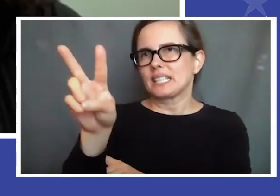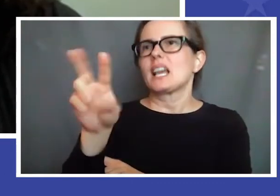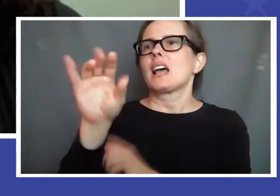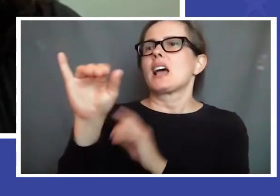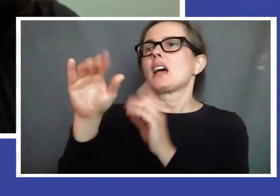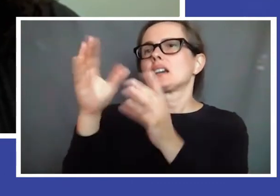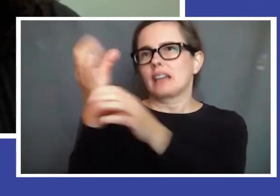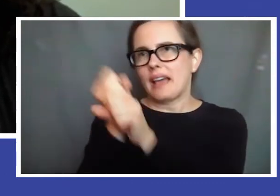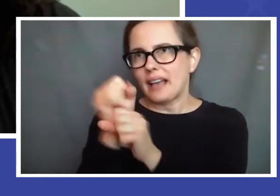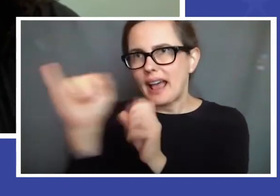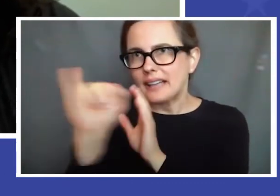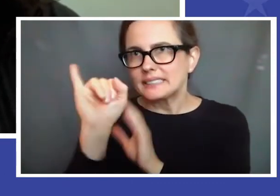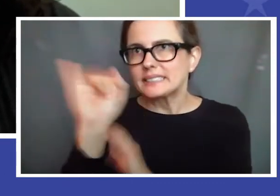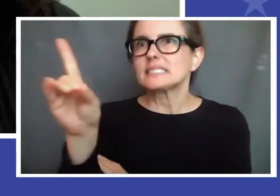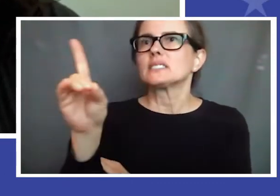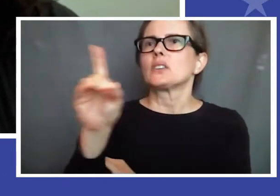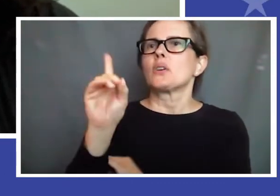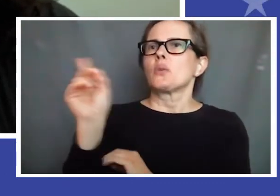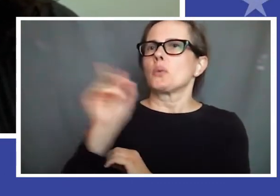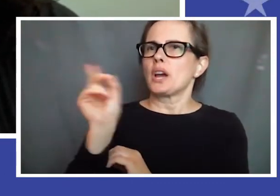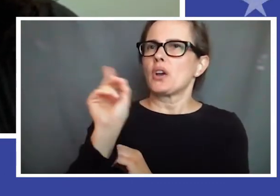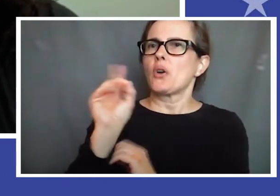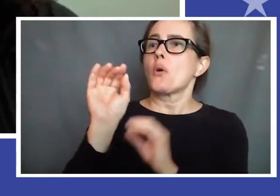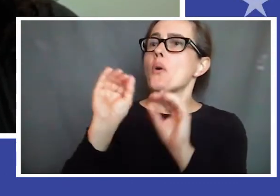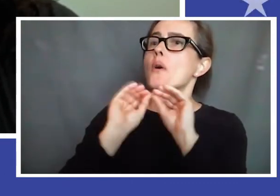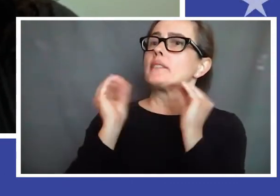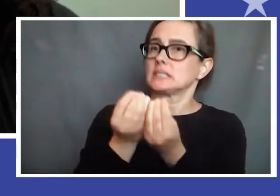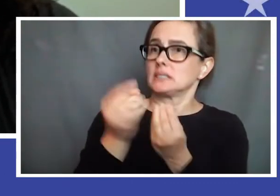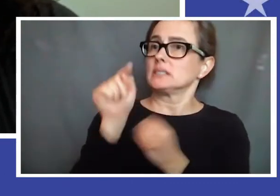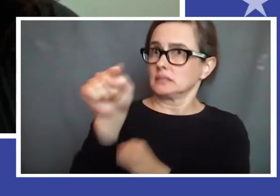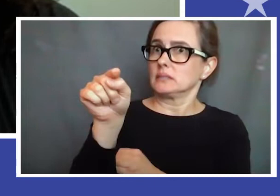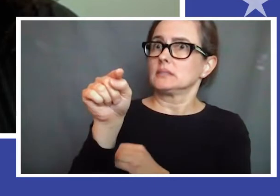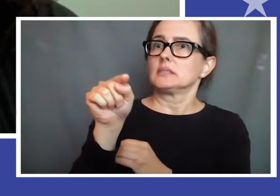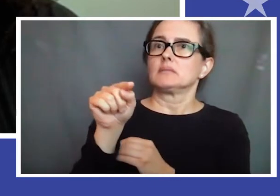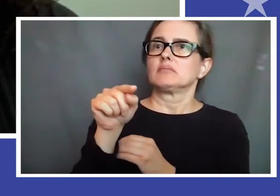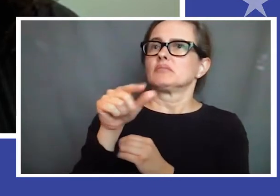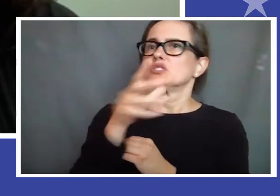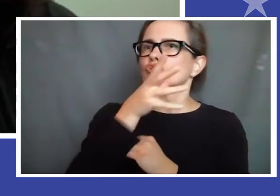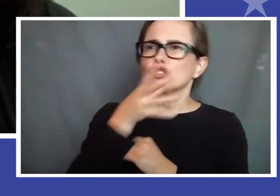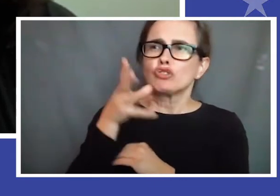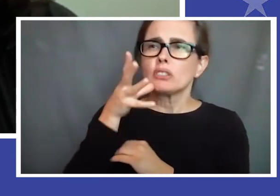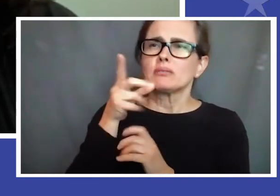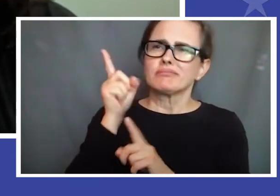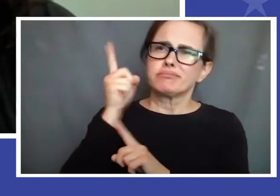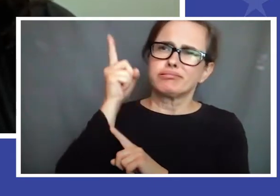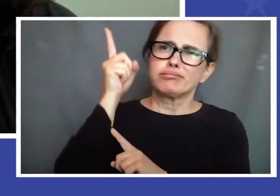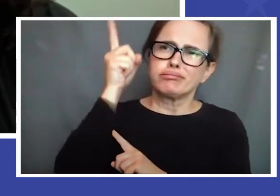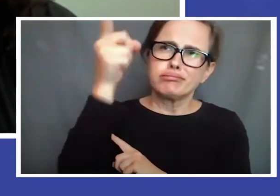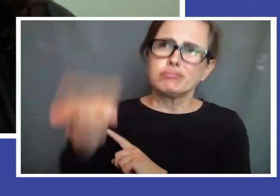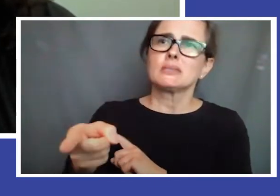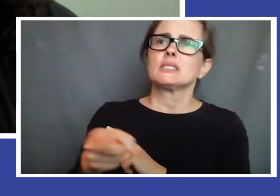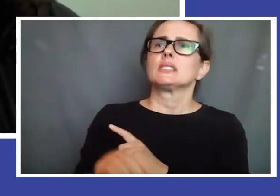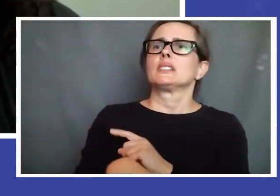or a particular type of office that can issue the ID. There aren't necessarily readily available DMV offices